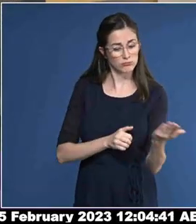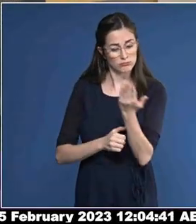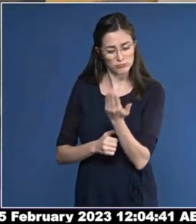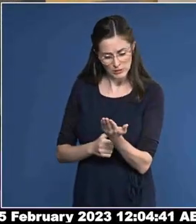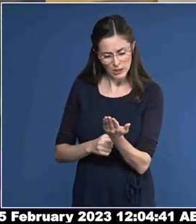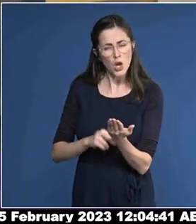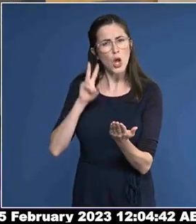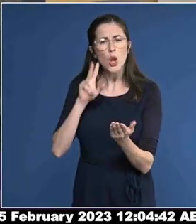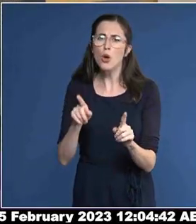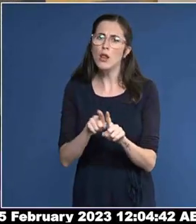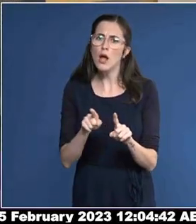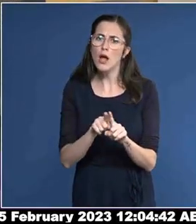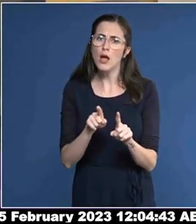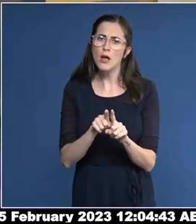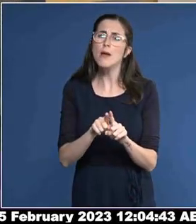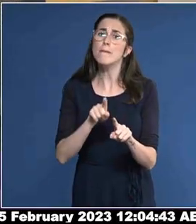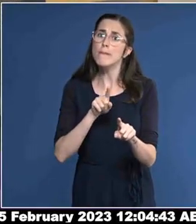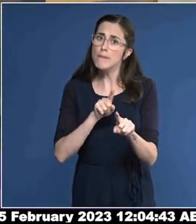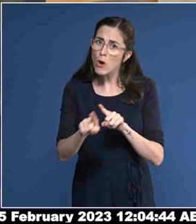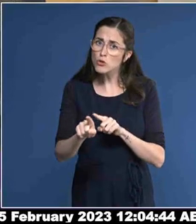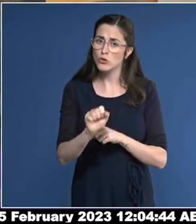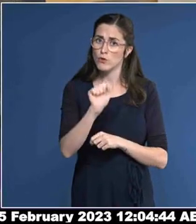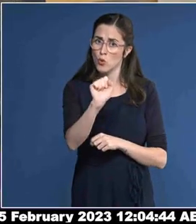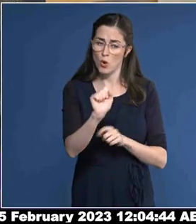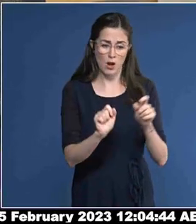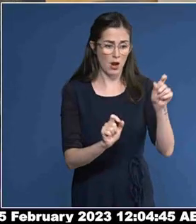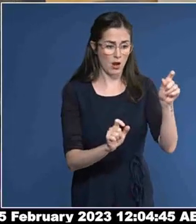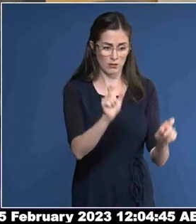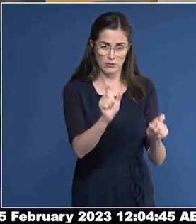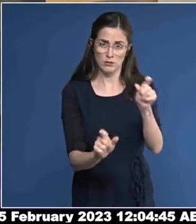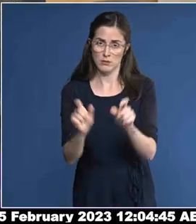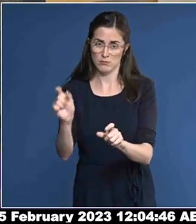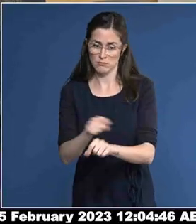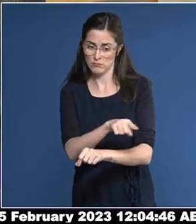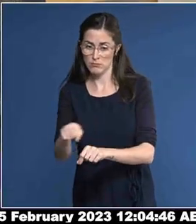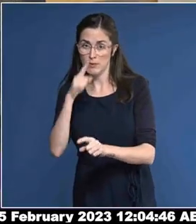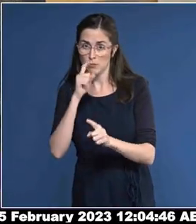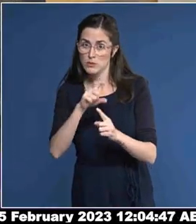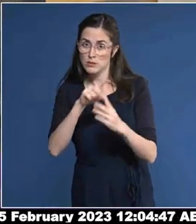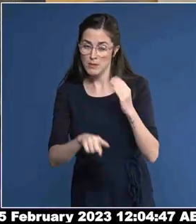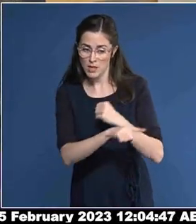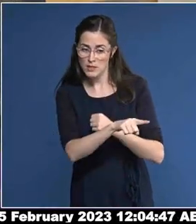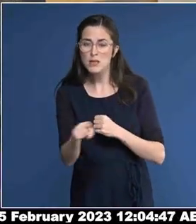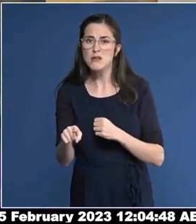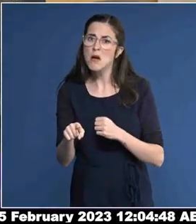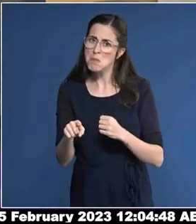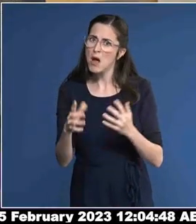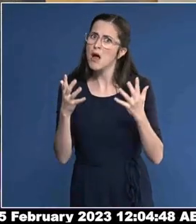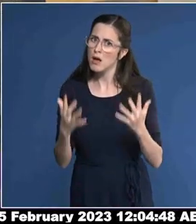significant proportion of the people to whom you provide services include young people under the age of 18.